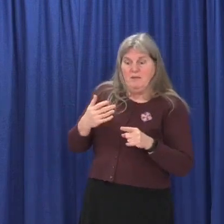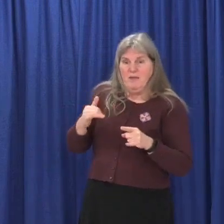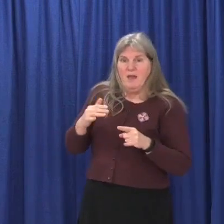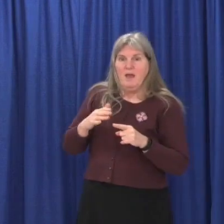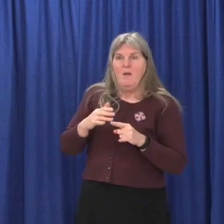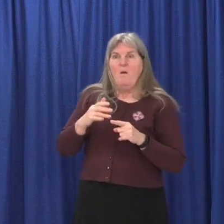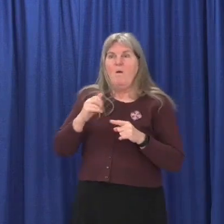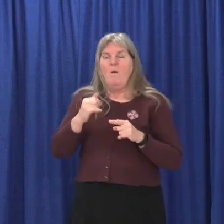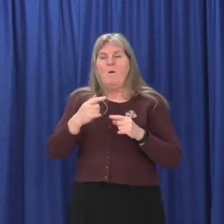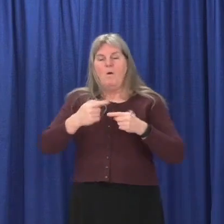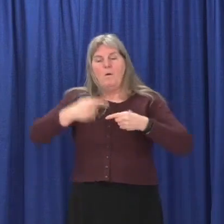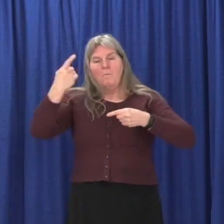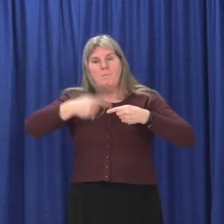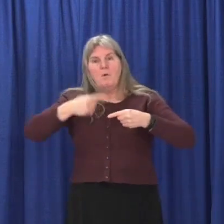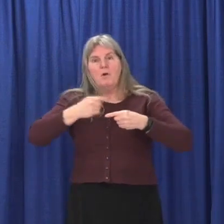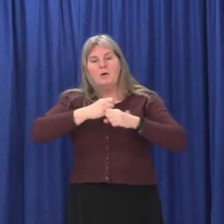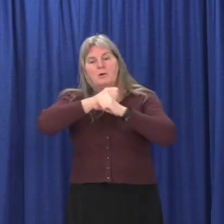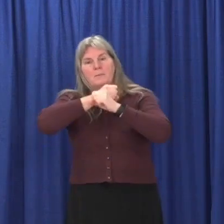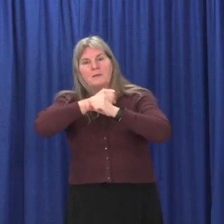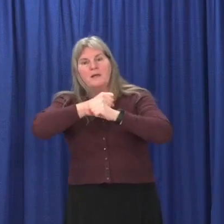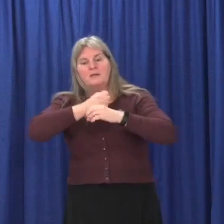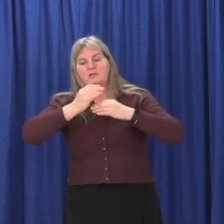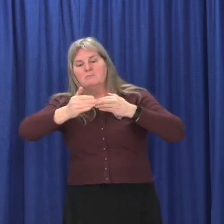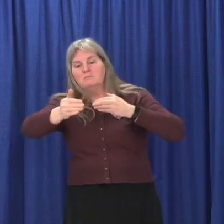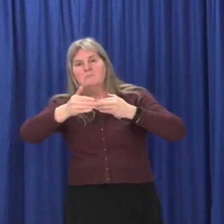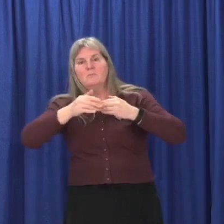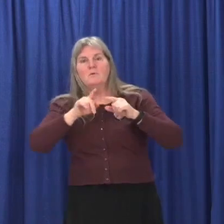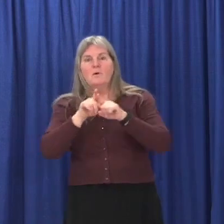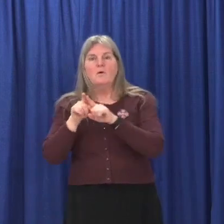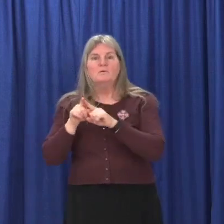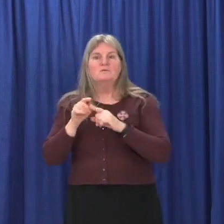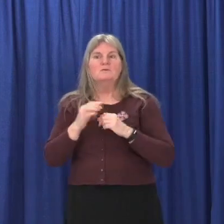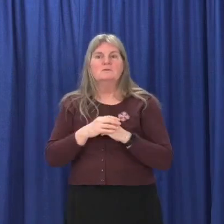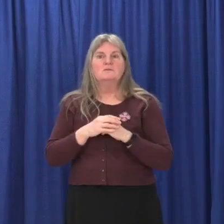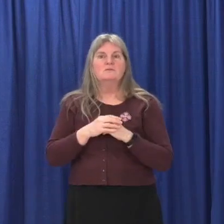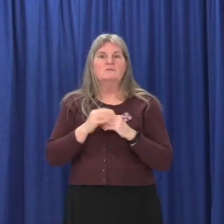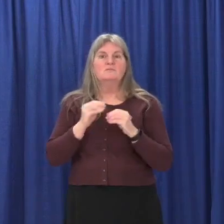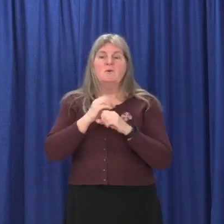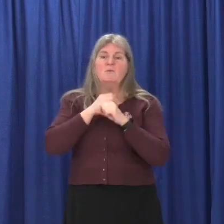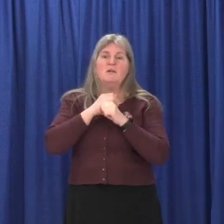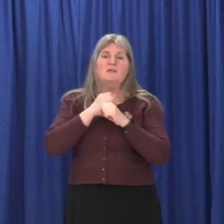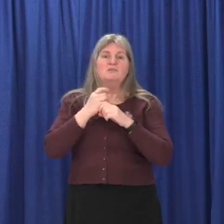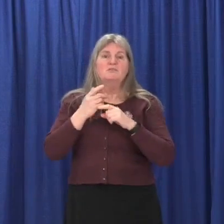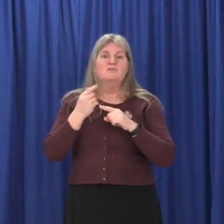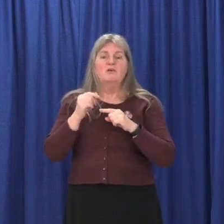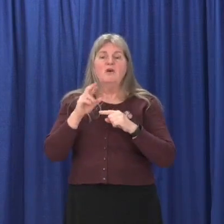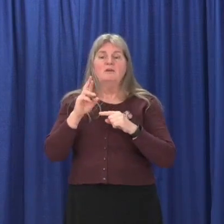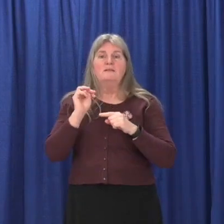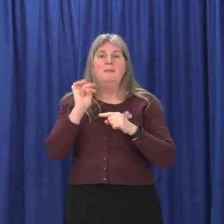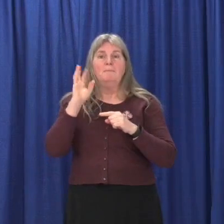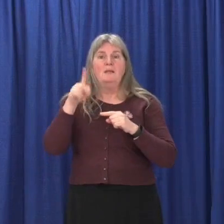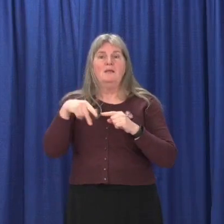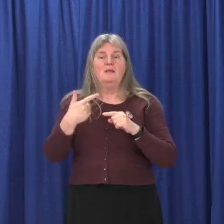protection moving forward as well. It's good to have that extra layer of protection for the RCMP. The Prime Minister has been